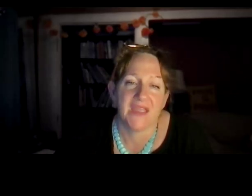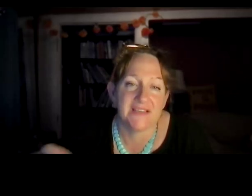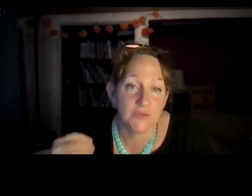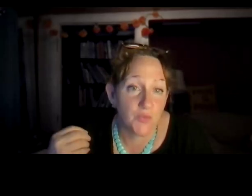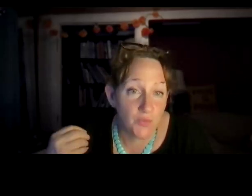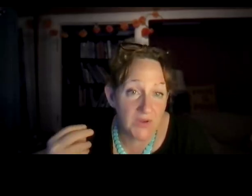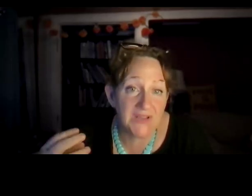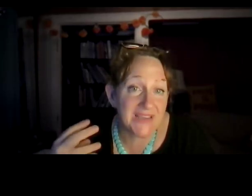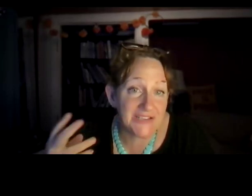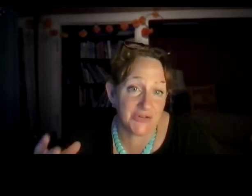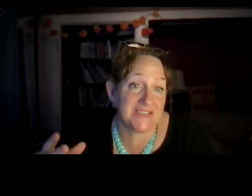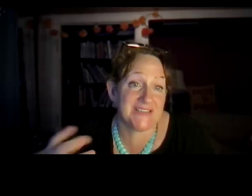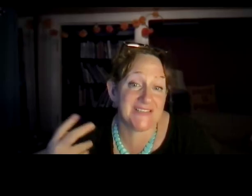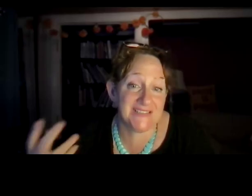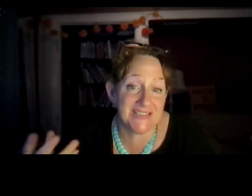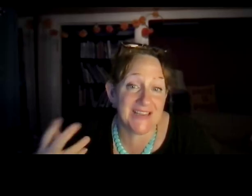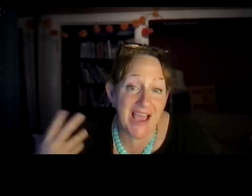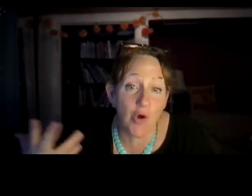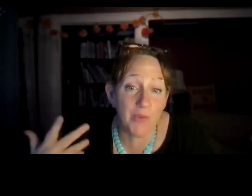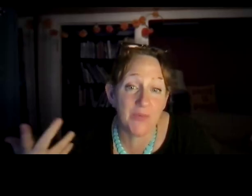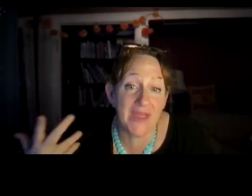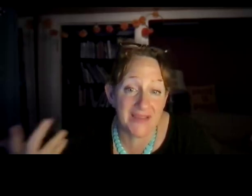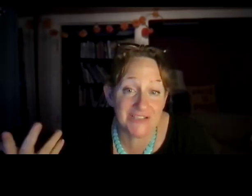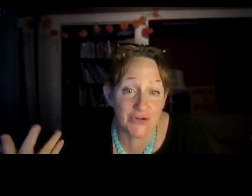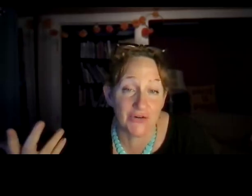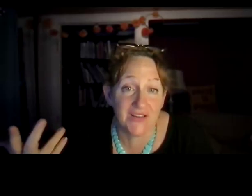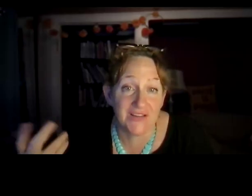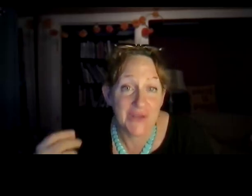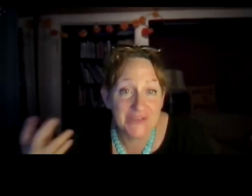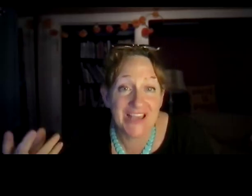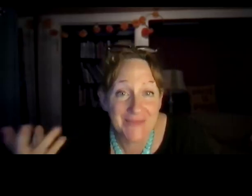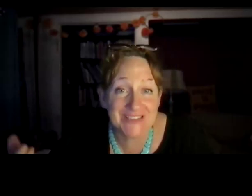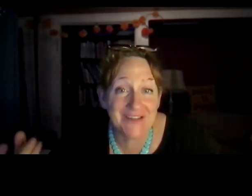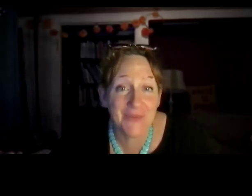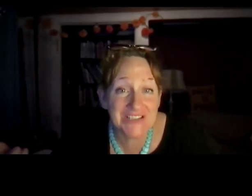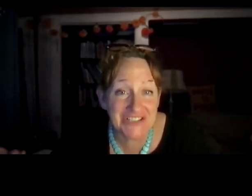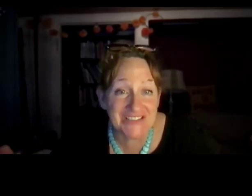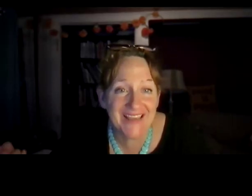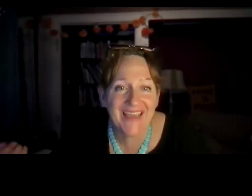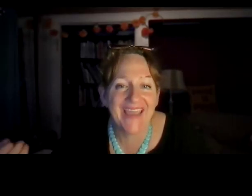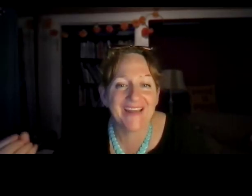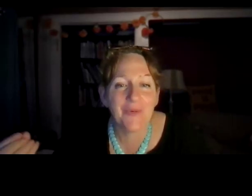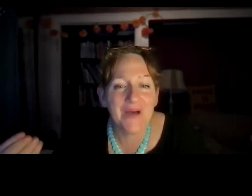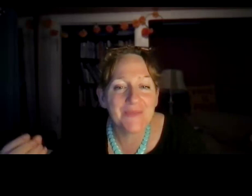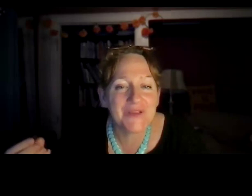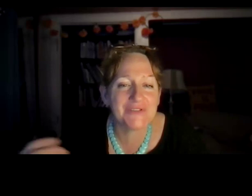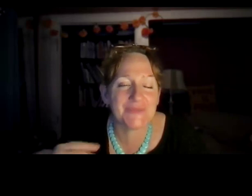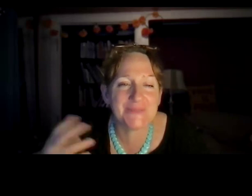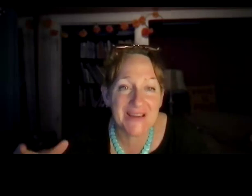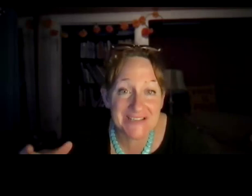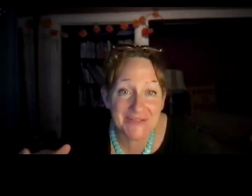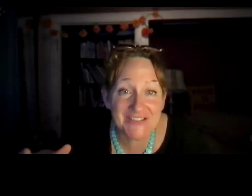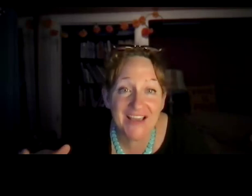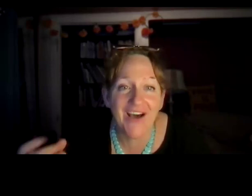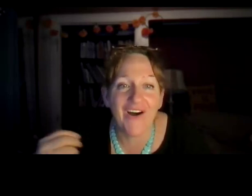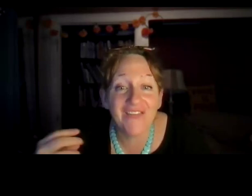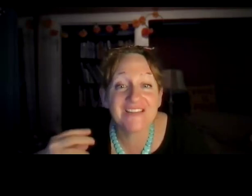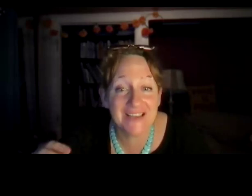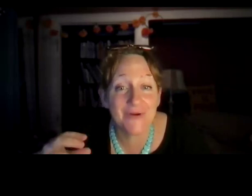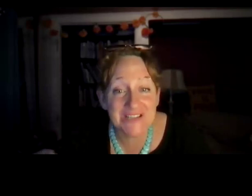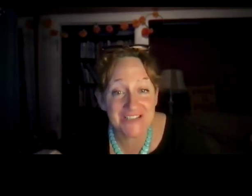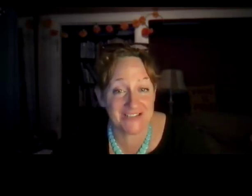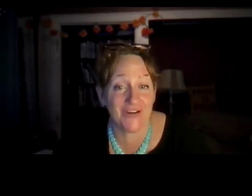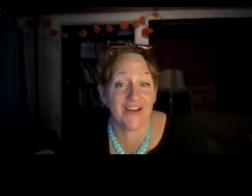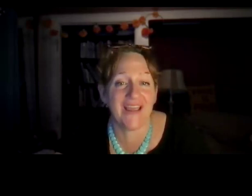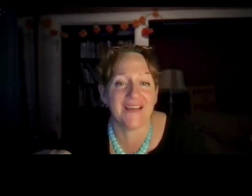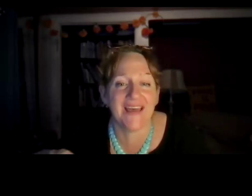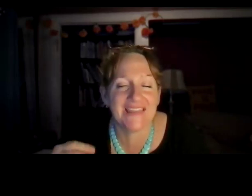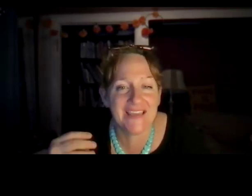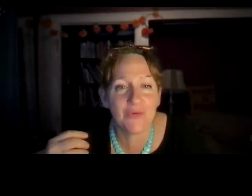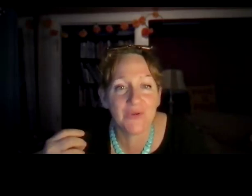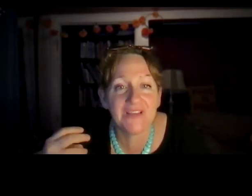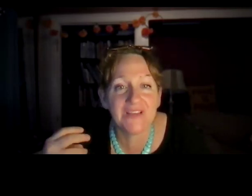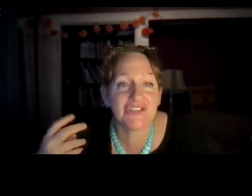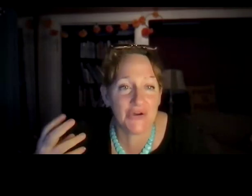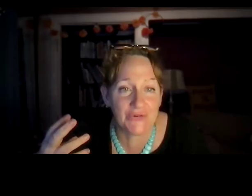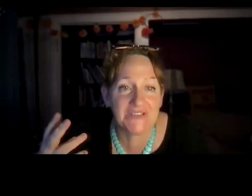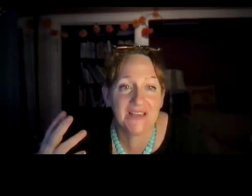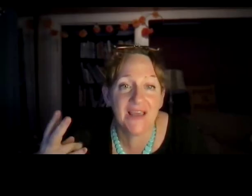Meriah: it's really interesting to see how people answer those same set of questions and what people's perspectives on the same questions are. And I think it really shows